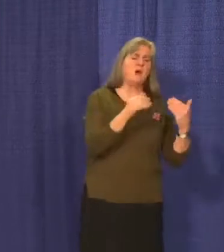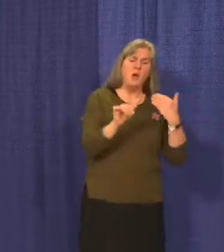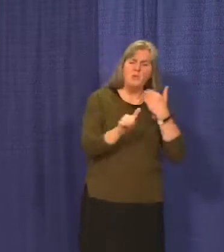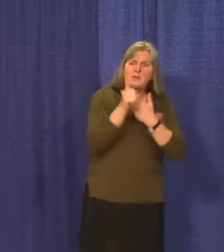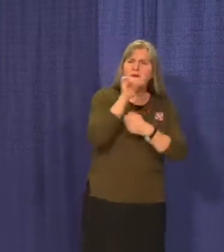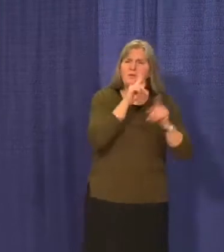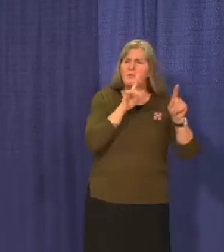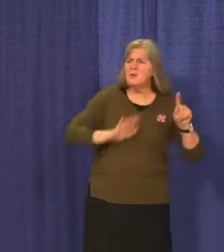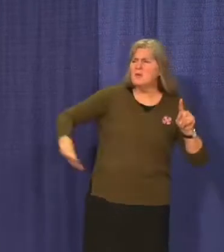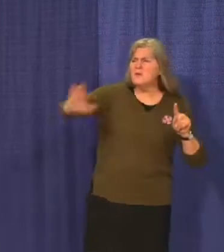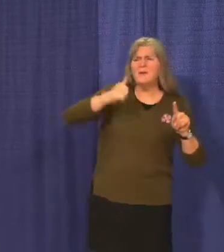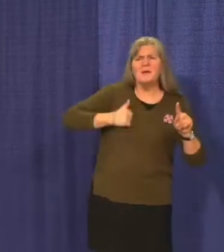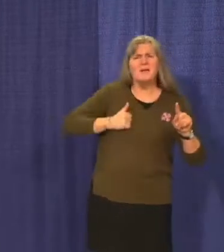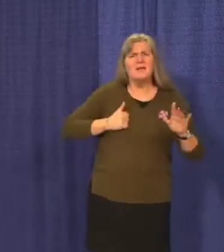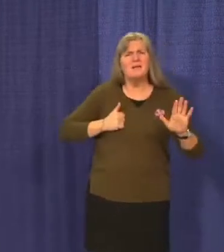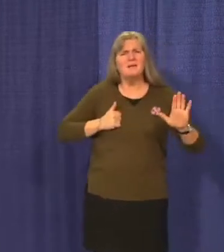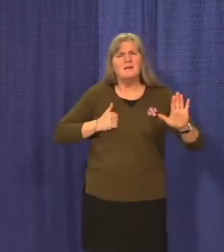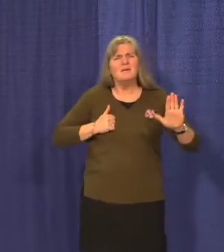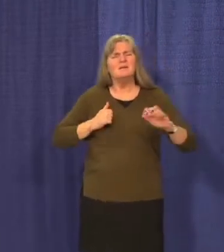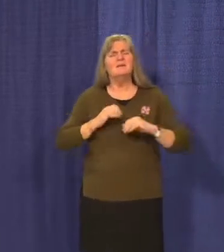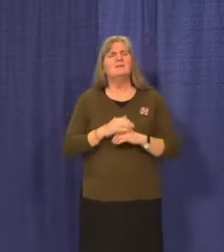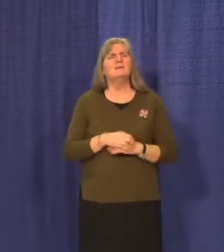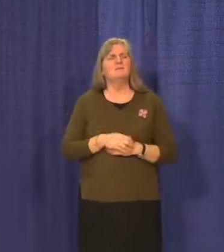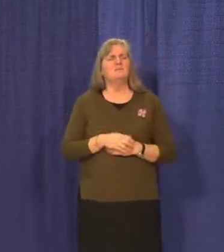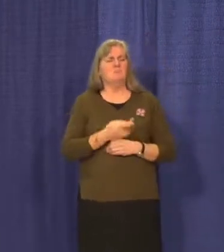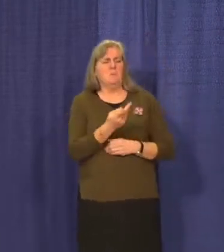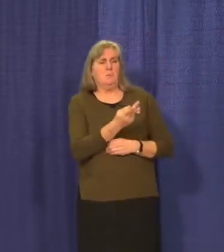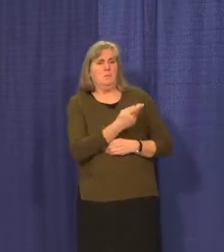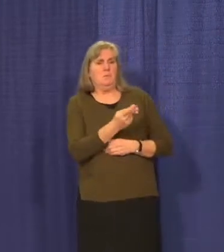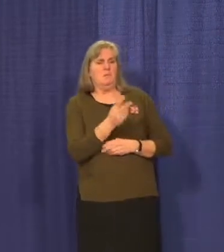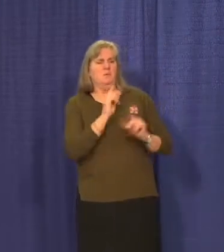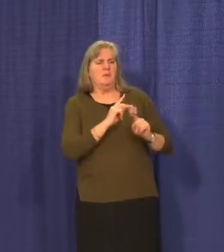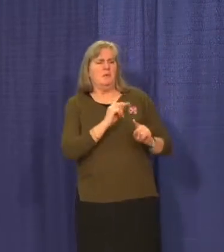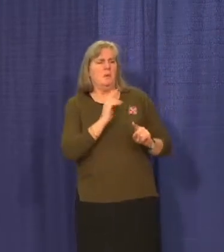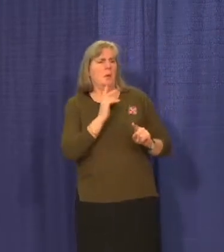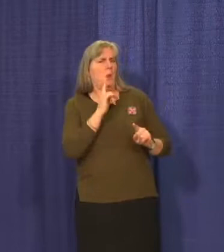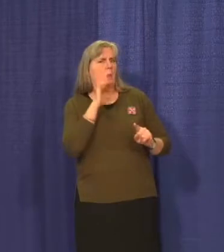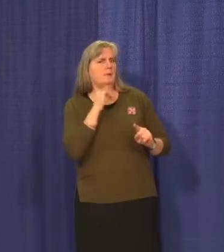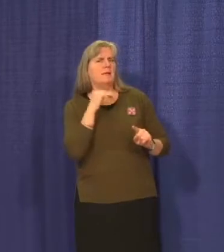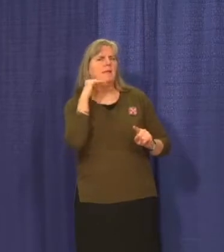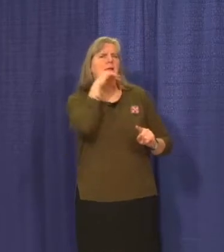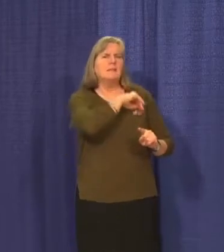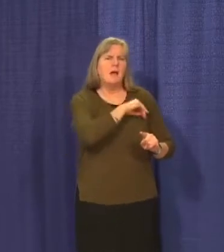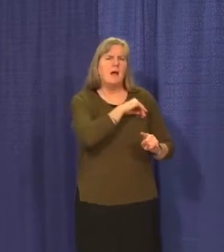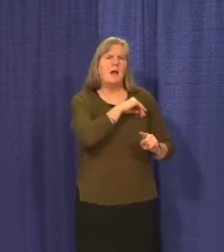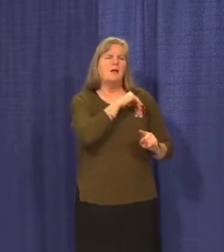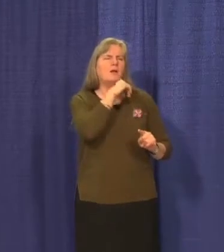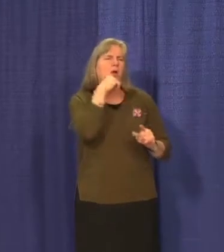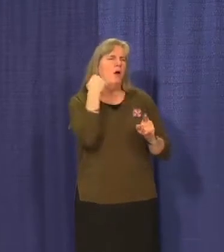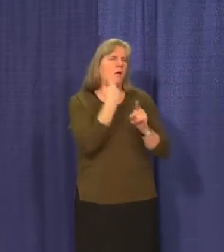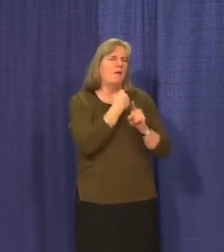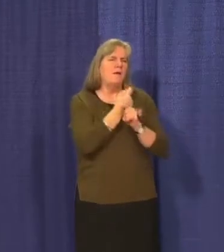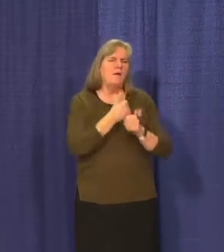at risk in this manner. Reports allege these individuals were deceptive and violated